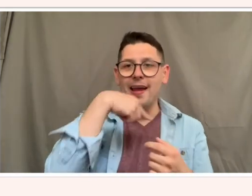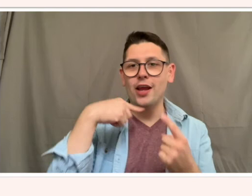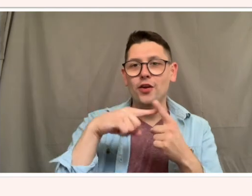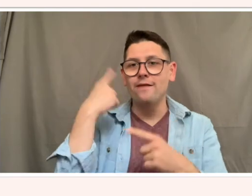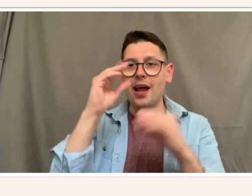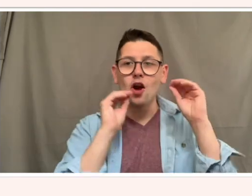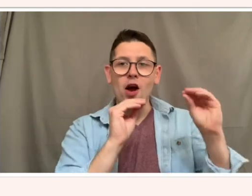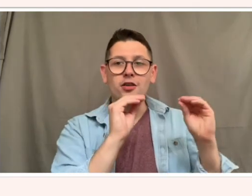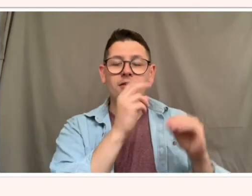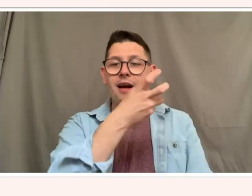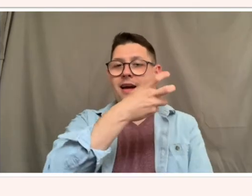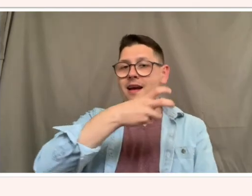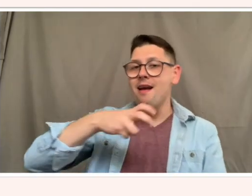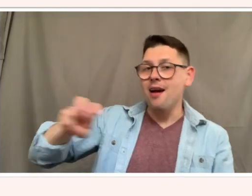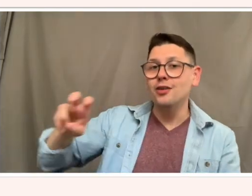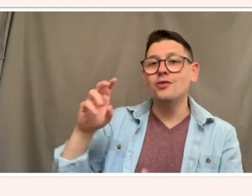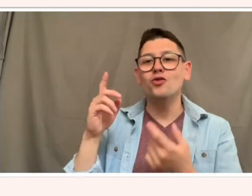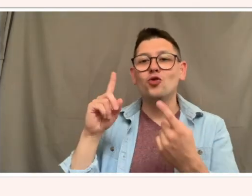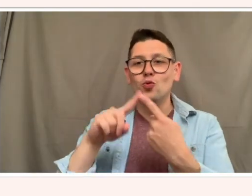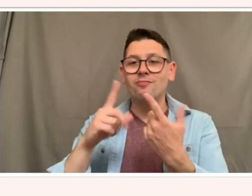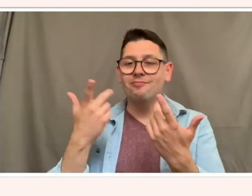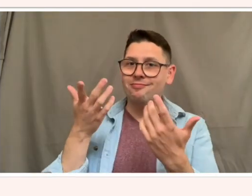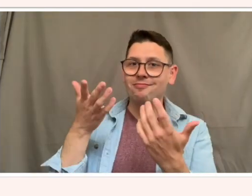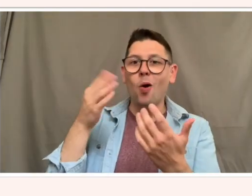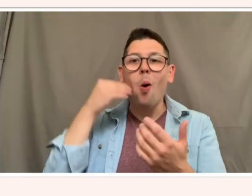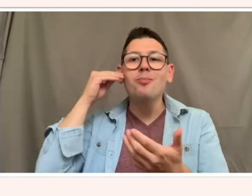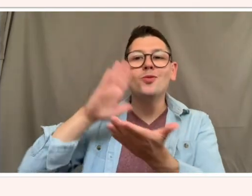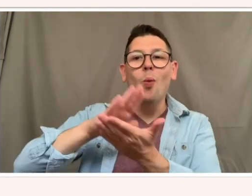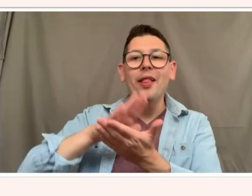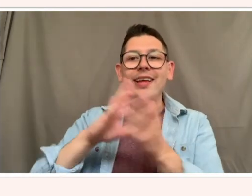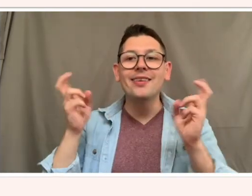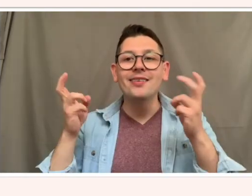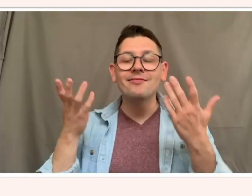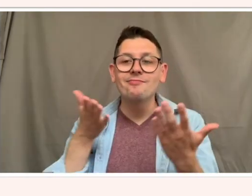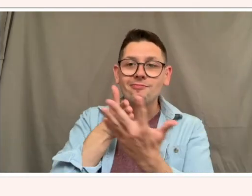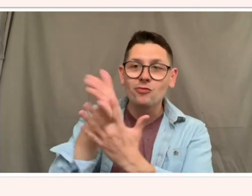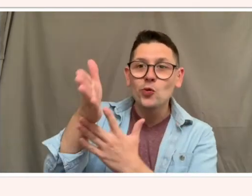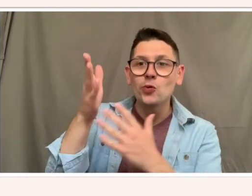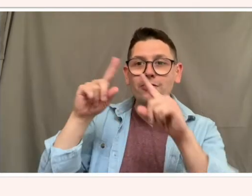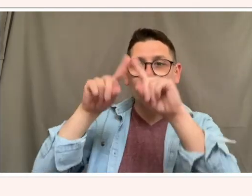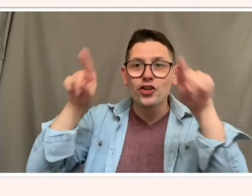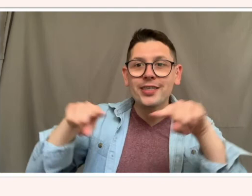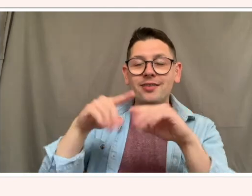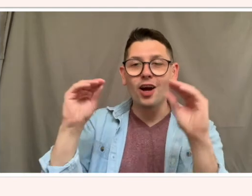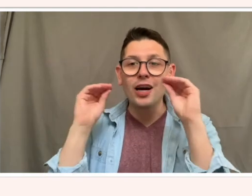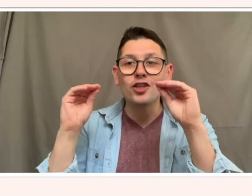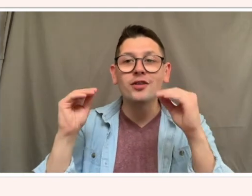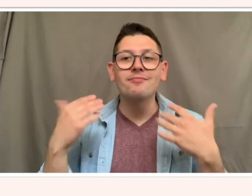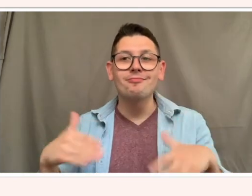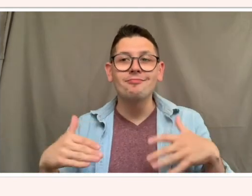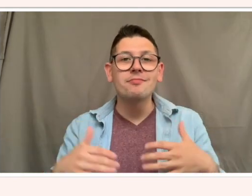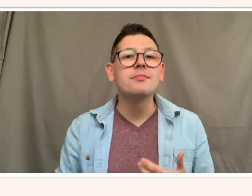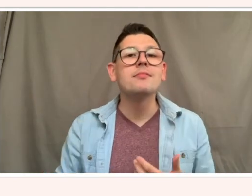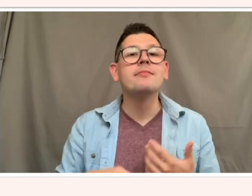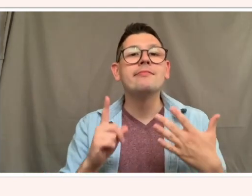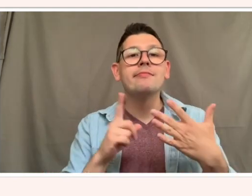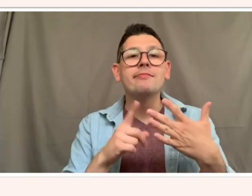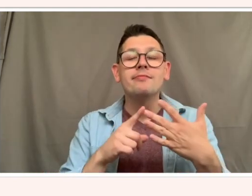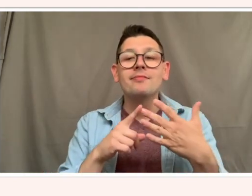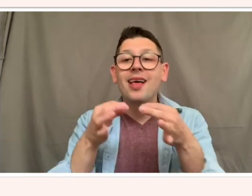We've transitioned, of course, from face-to-face instruction to basically a homeschooling environment where we're teaching through screens.